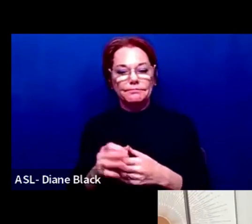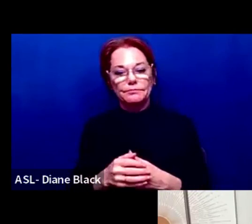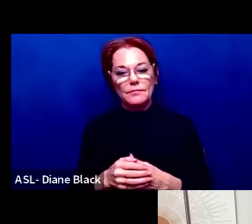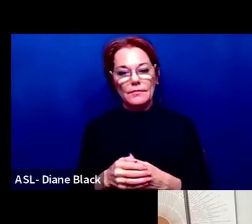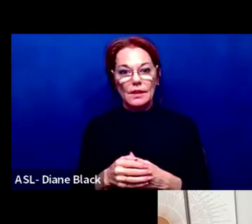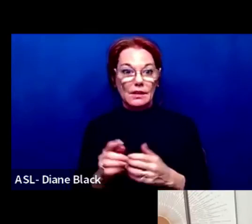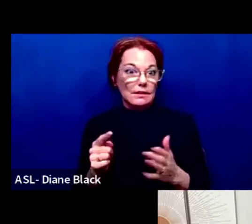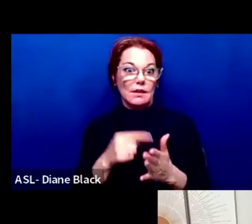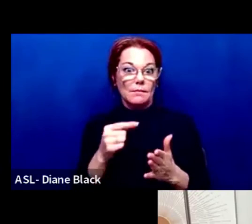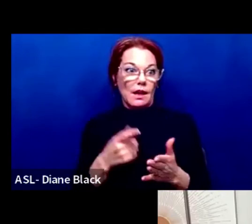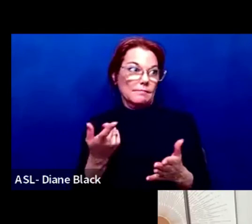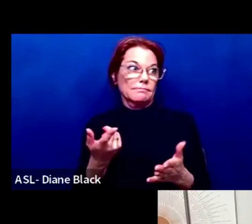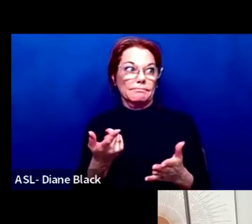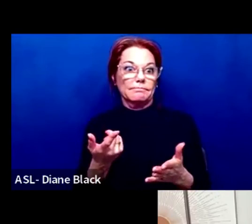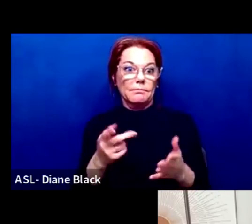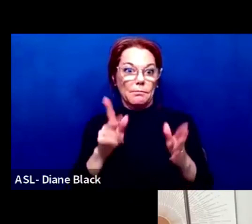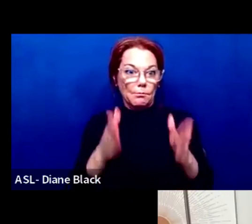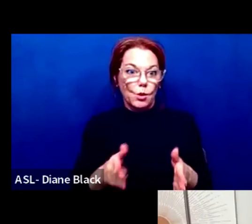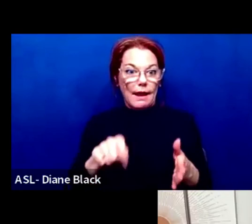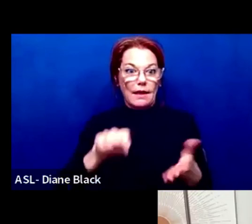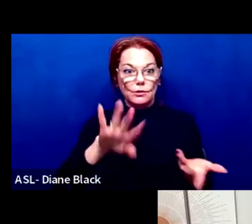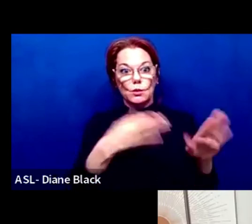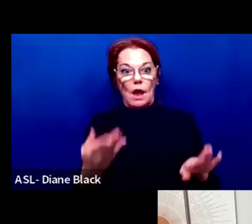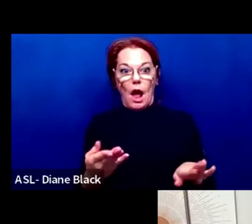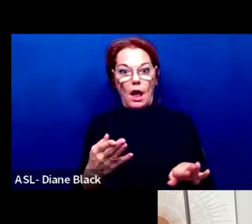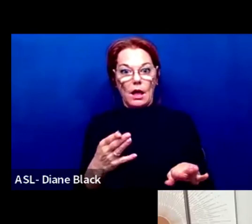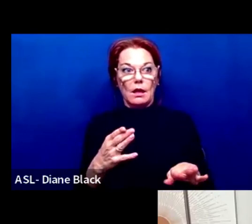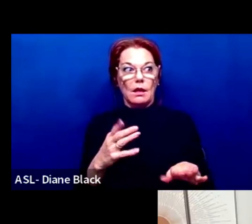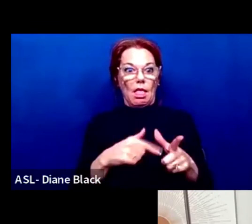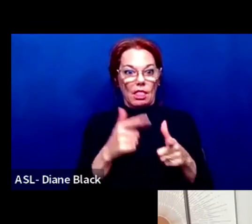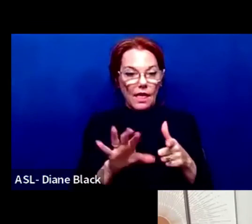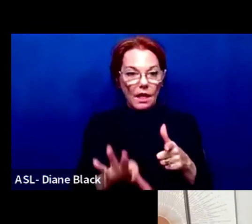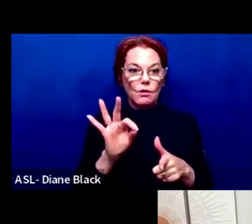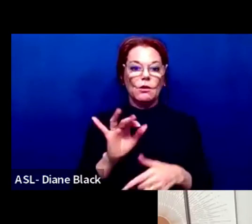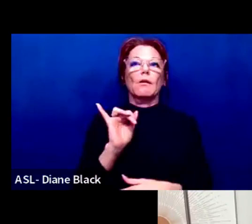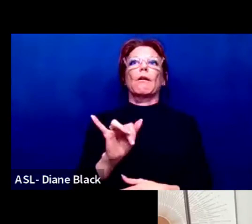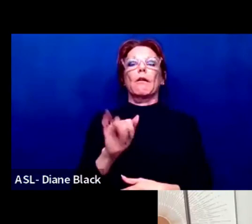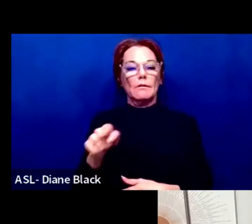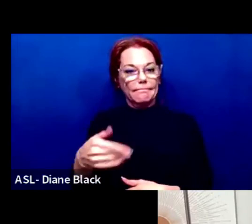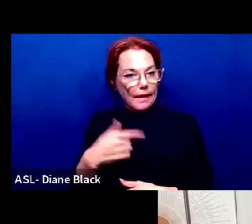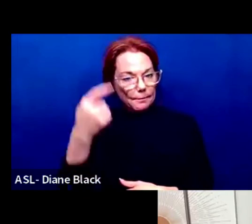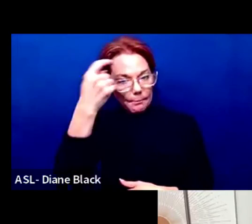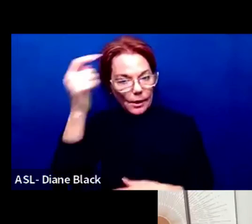to even know, if you have CTE can't do a test. Like, there's a lot, you don't even know what the person is dealing with. You